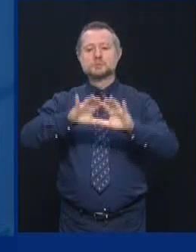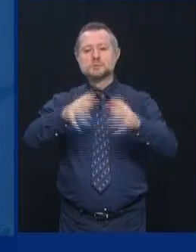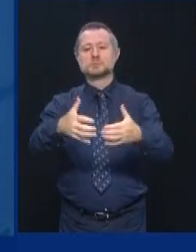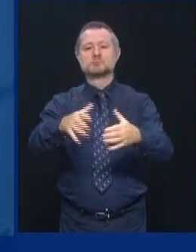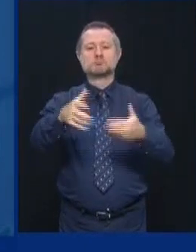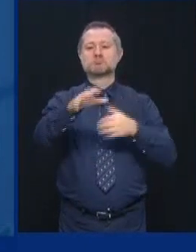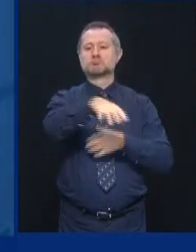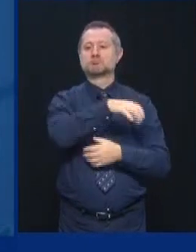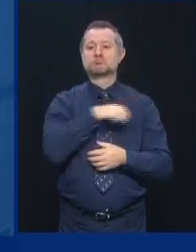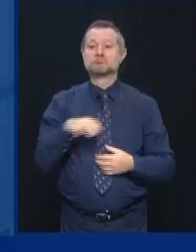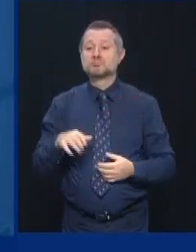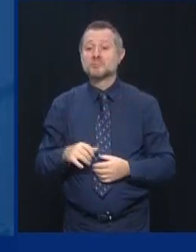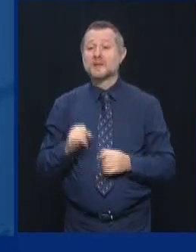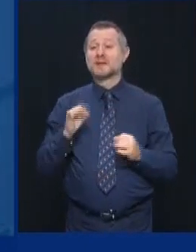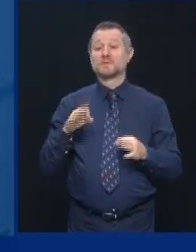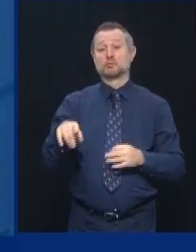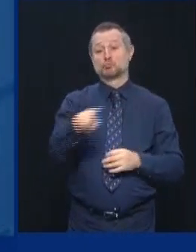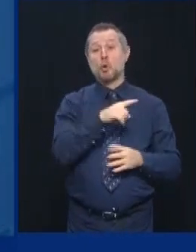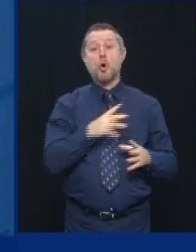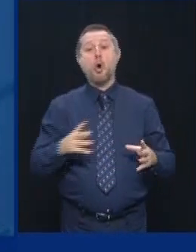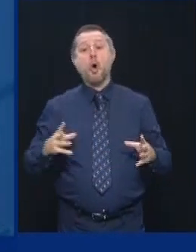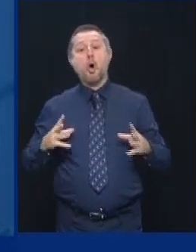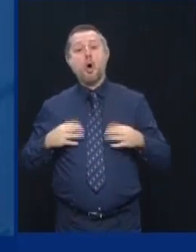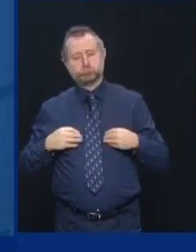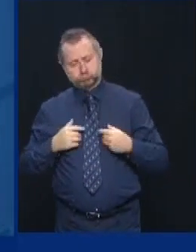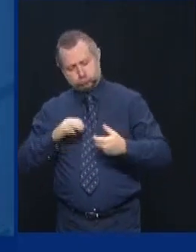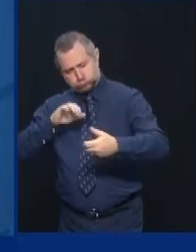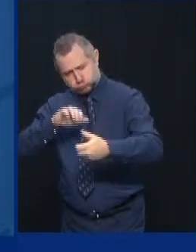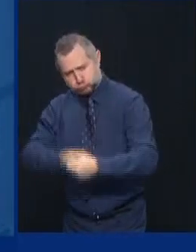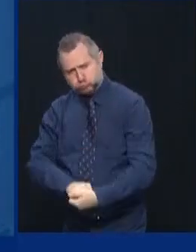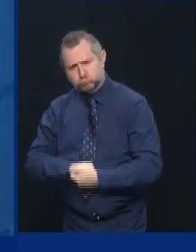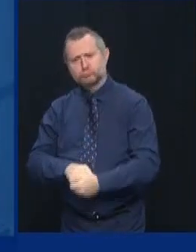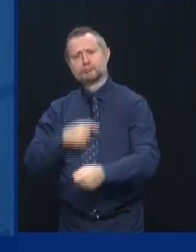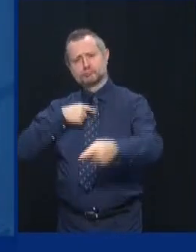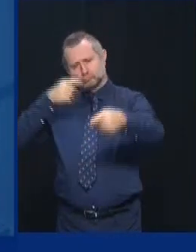DIRECTLY AS A STARTING POINT, THEN WE WILL CLOSE DOWN THE